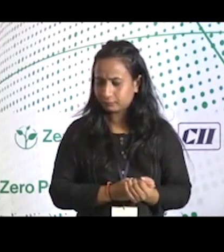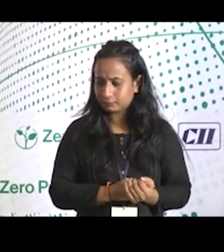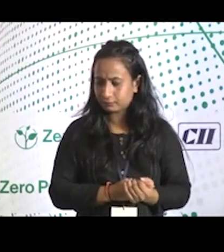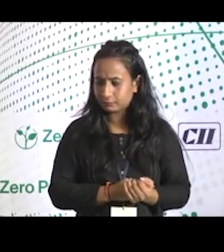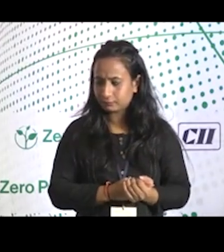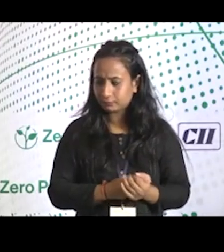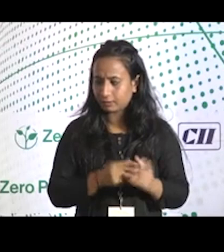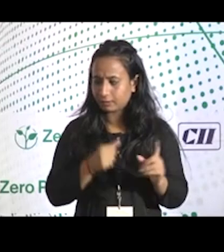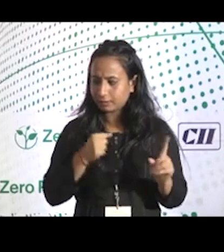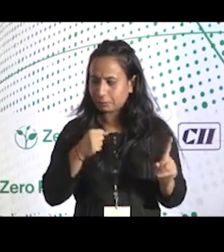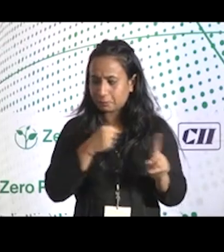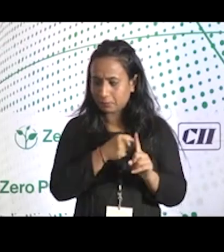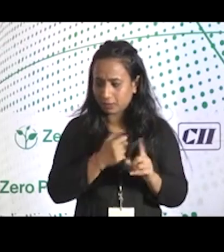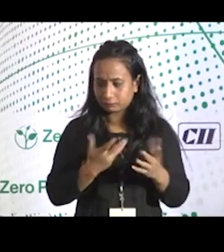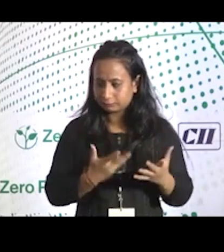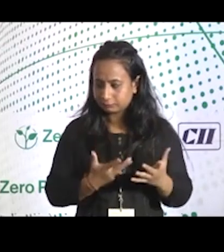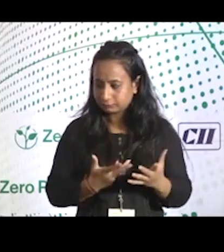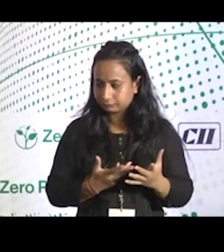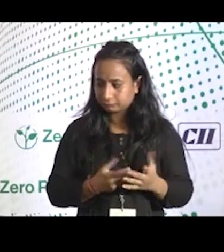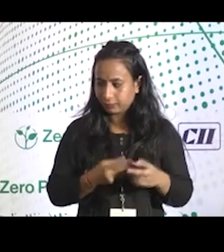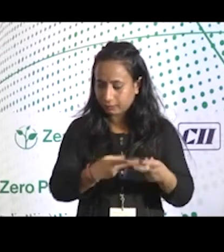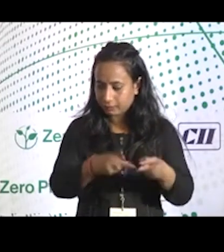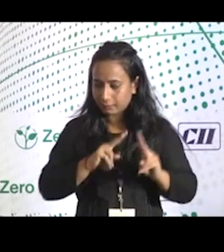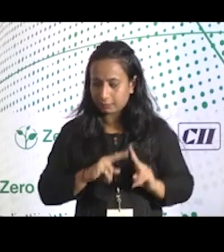So what's the impact return that also matters.